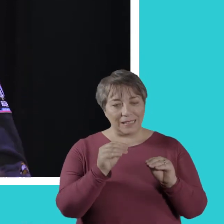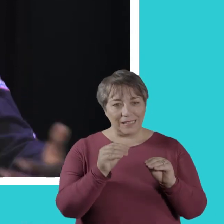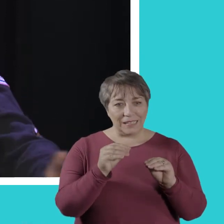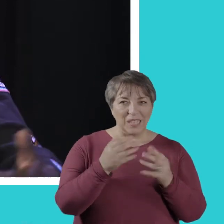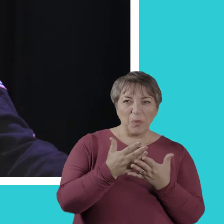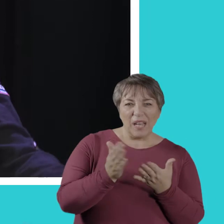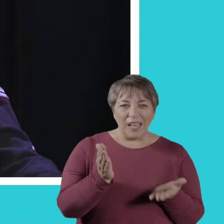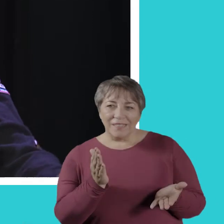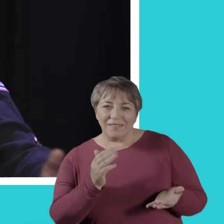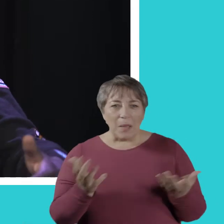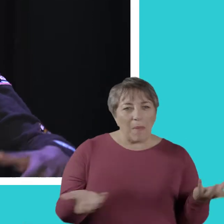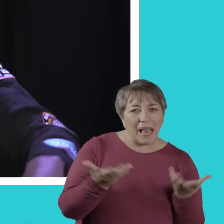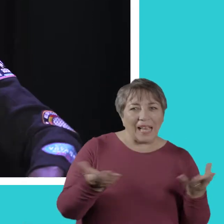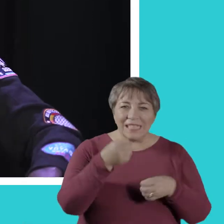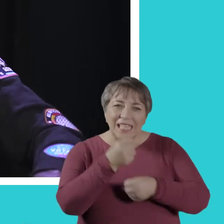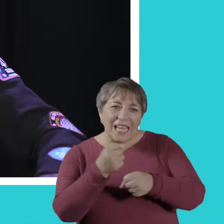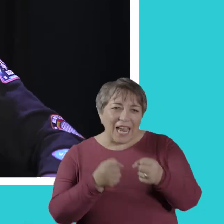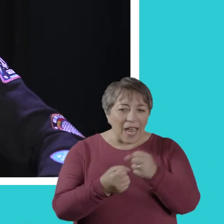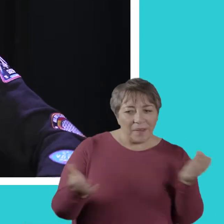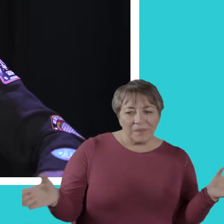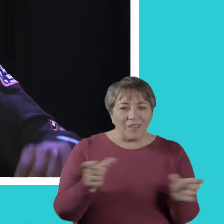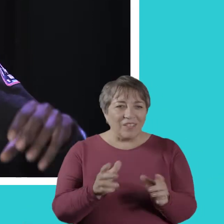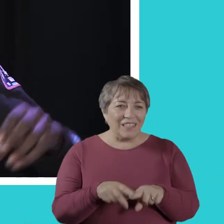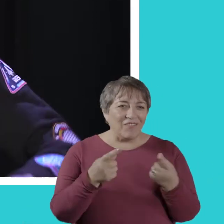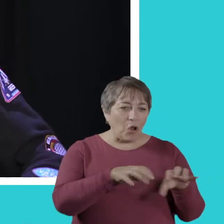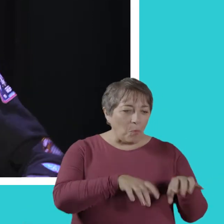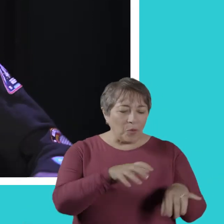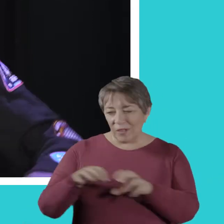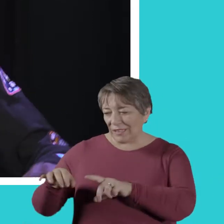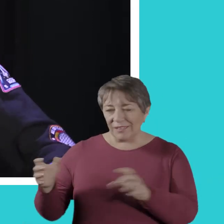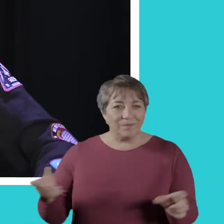play games all that kind of stuff right. So our teacher would always be giving him help